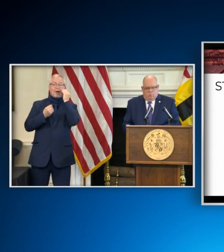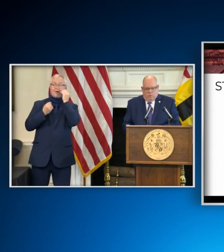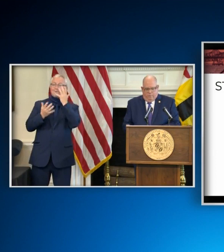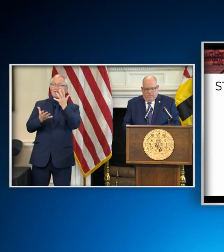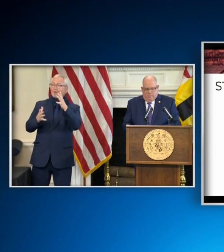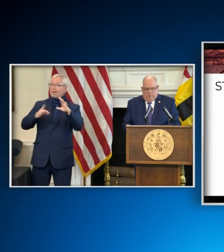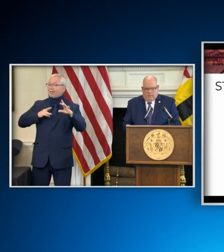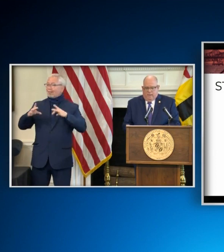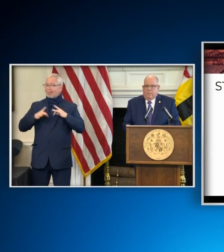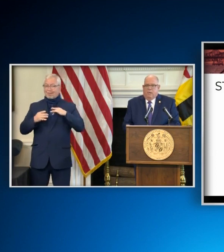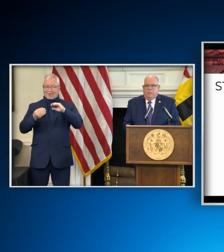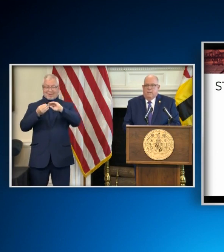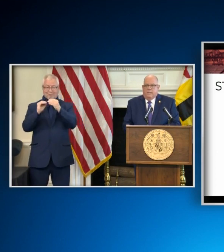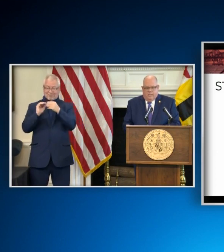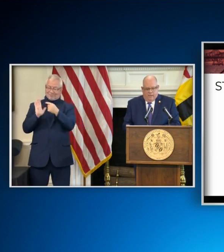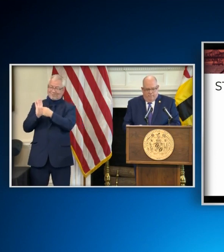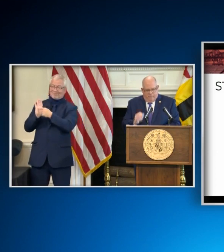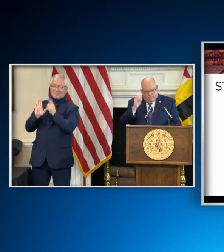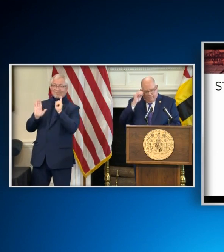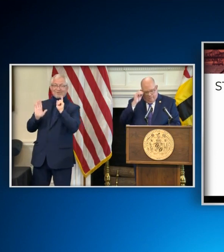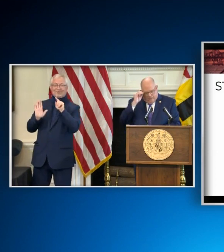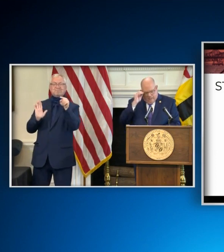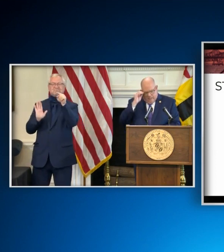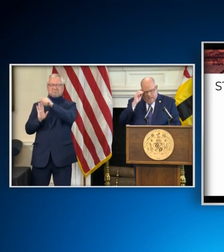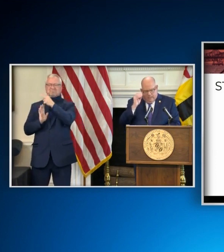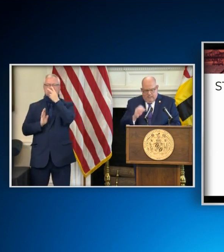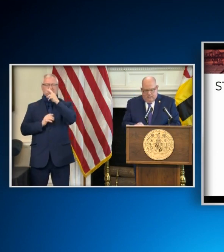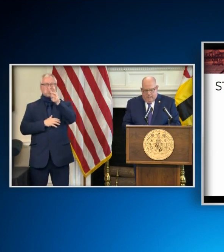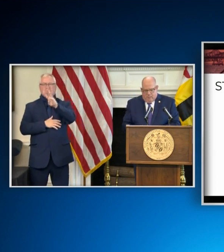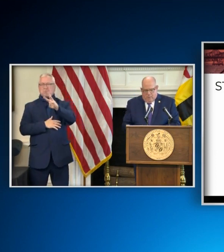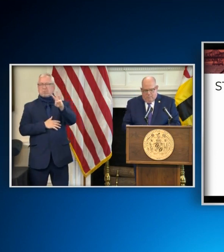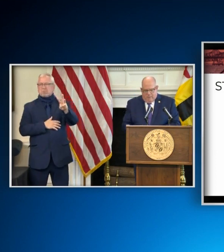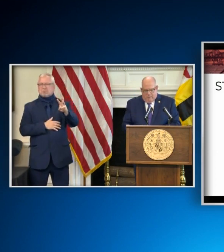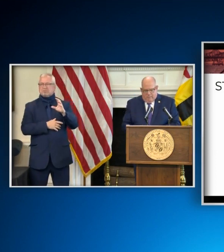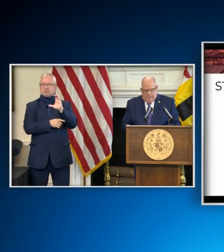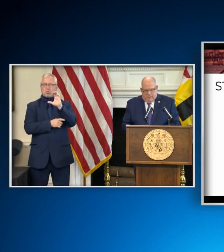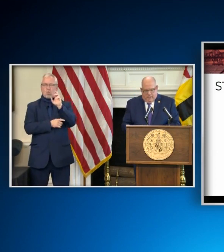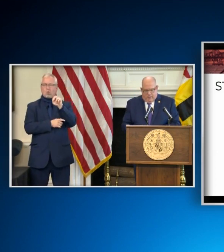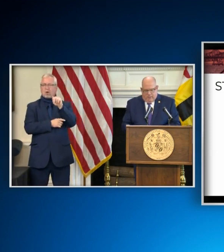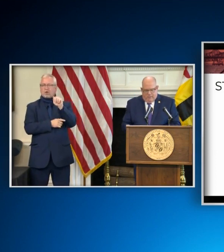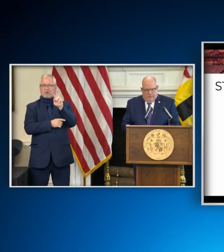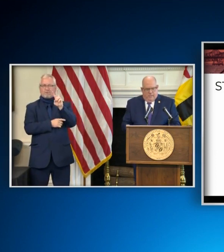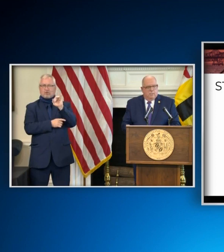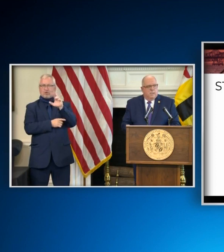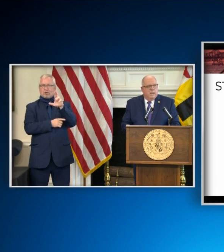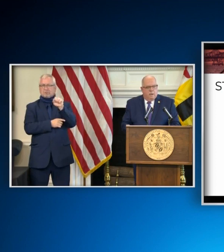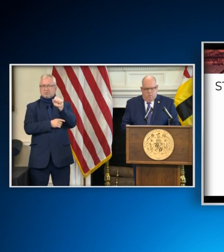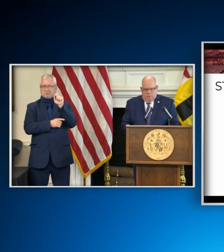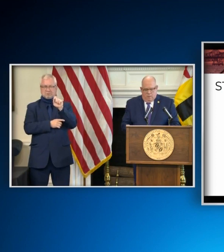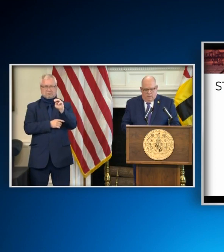THIS INFORMATION IS NOW AVAILABLE ON OUR DASHBOARD AT CORONAVIRUS. MARYLAND.GOV.